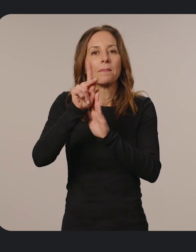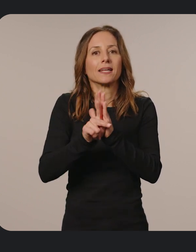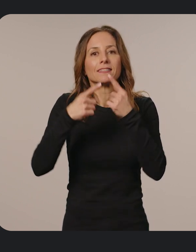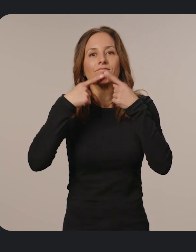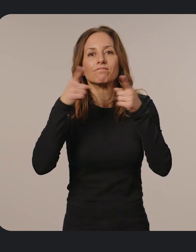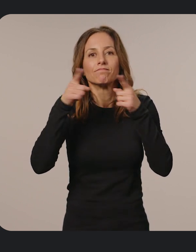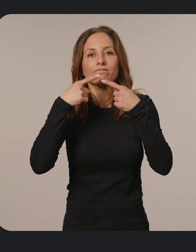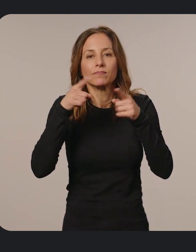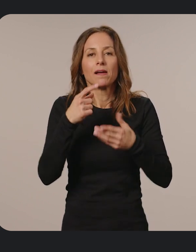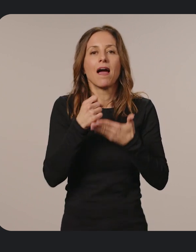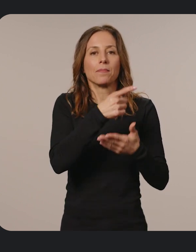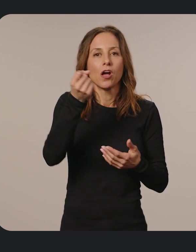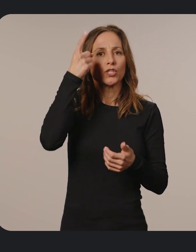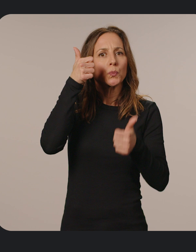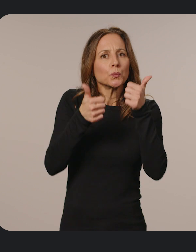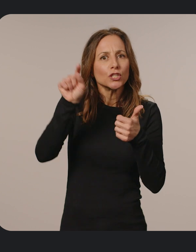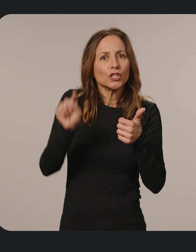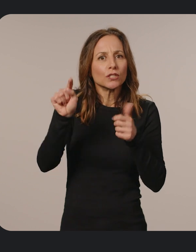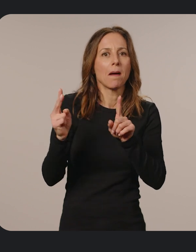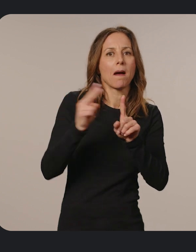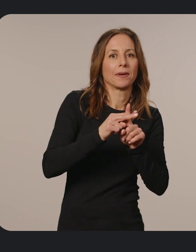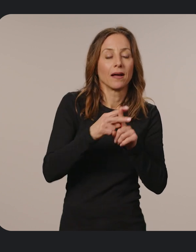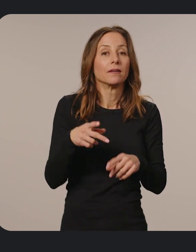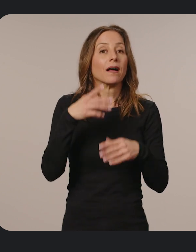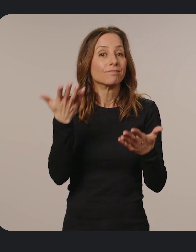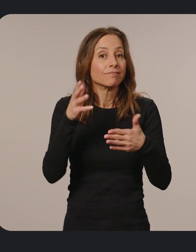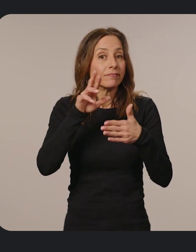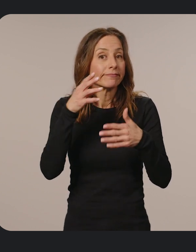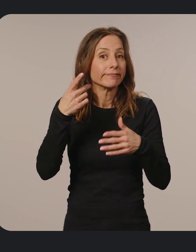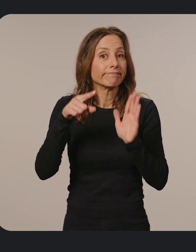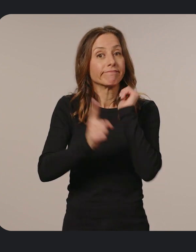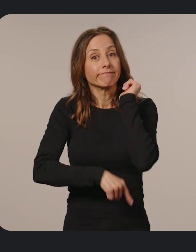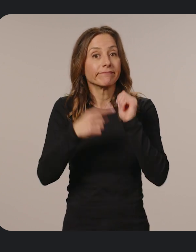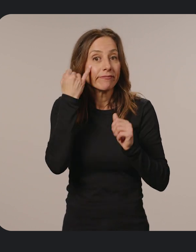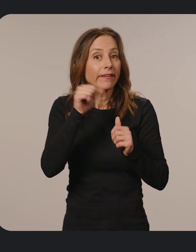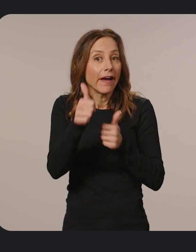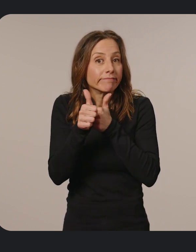about upcoming policy declarations to help you understand which apply to you and consequences